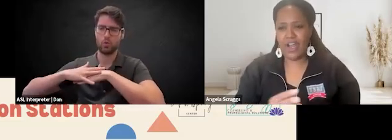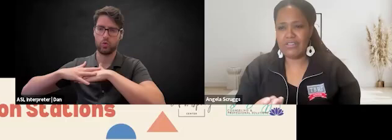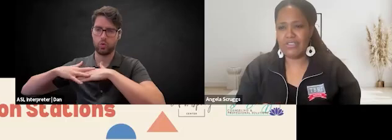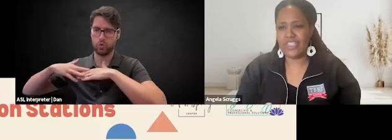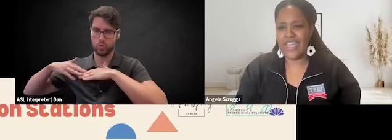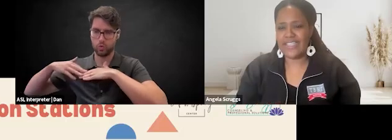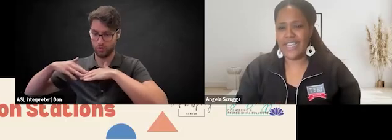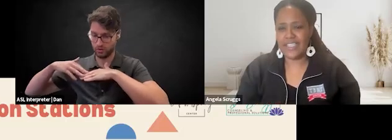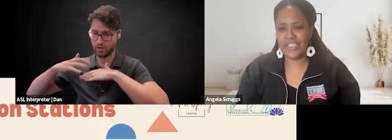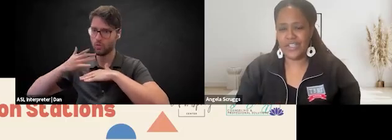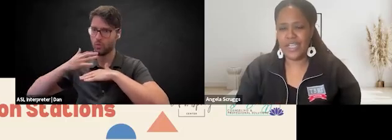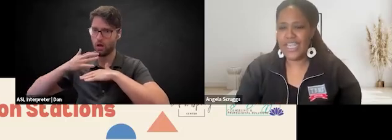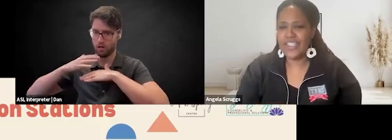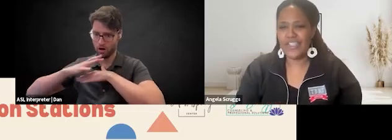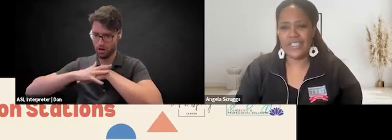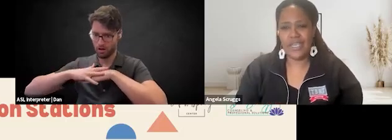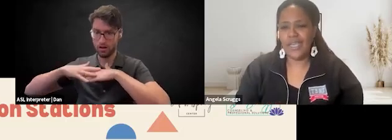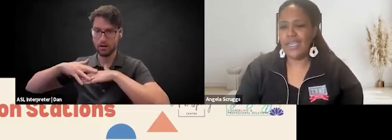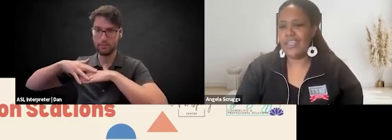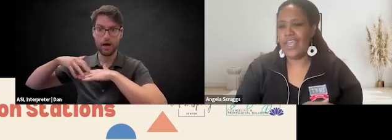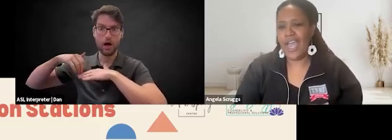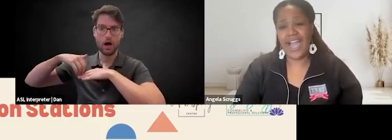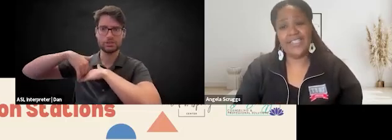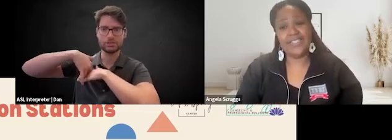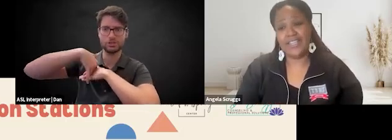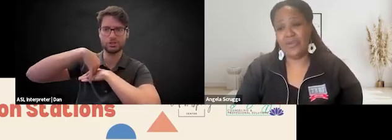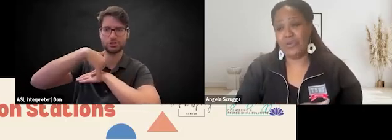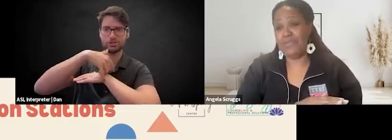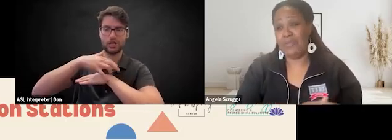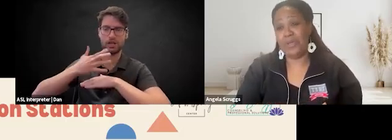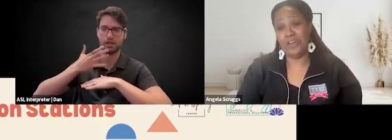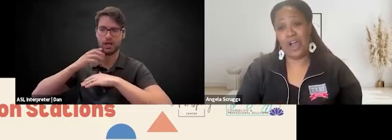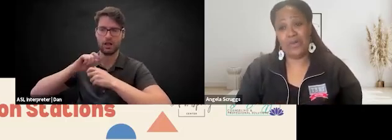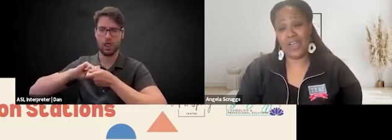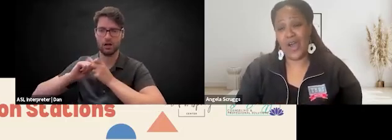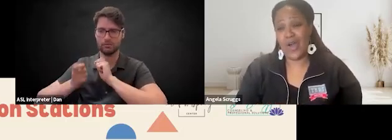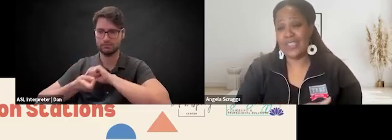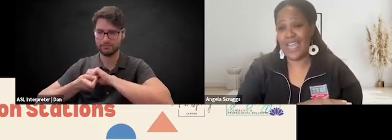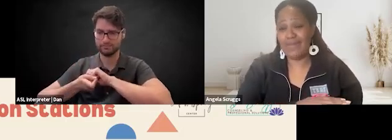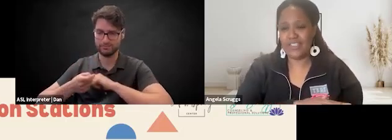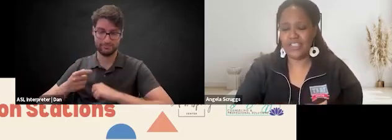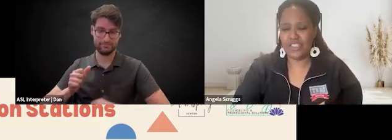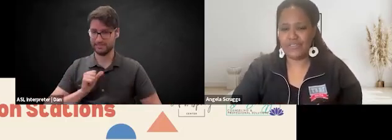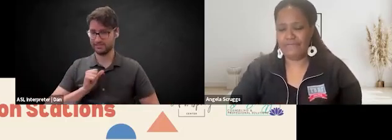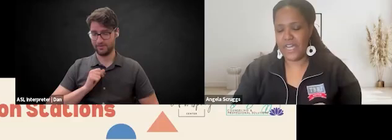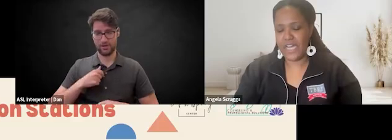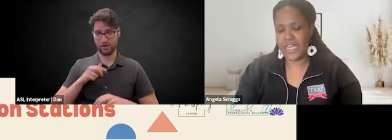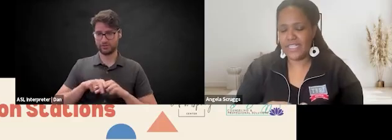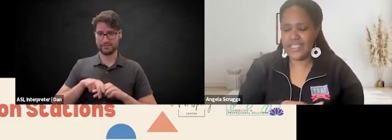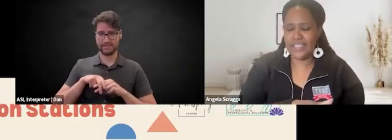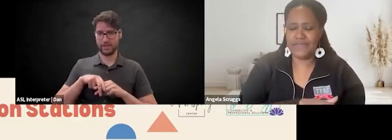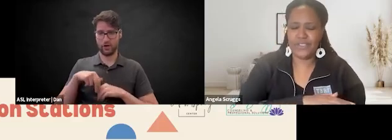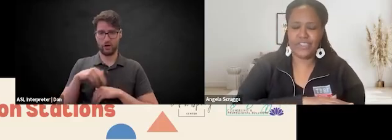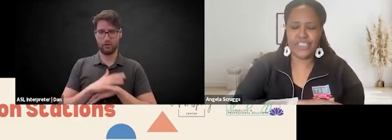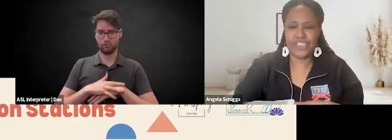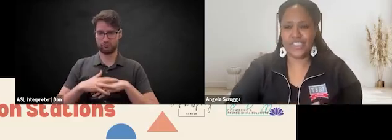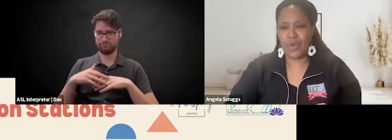But it also is just that texture. It just-- I could sit there and rub that pillow almost all day, because it's just fun and just feels good